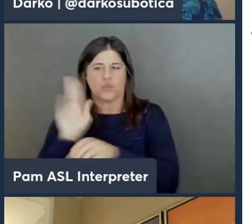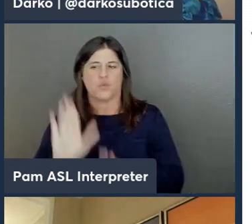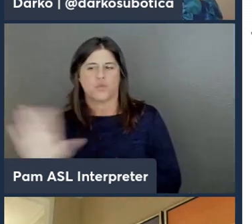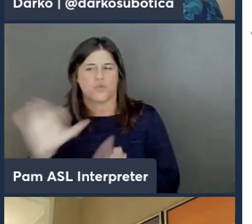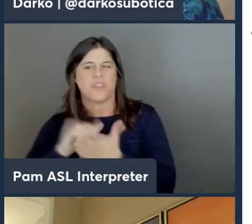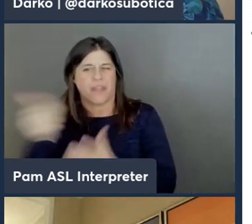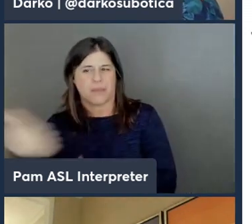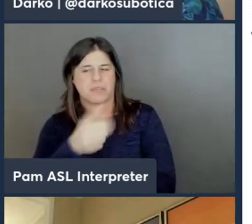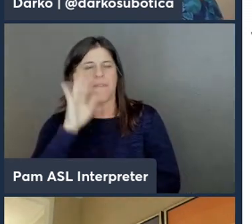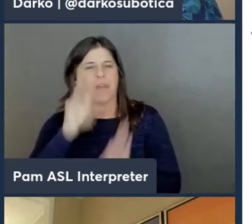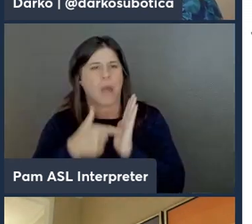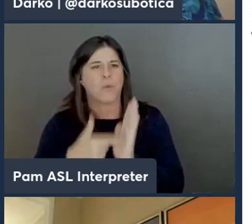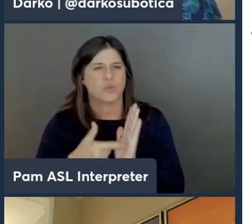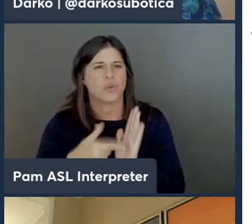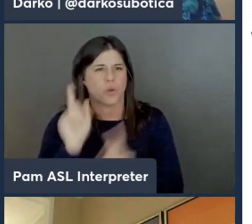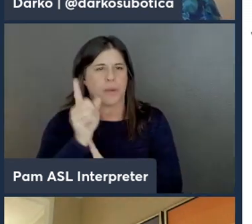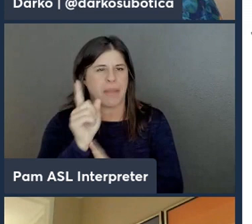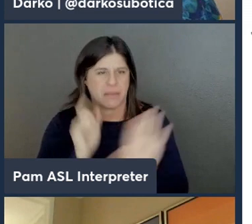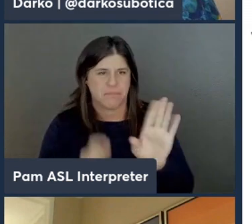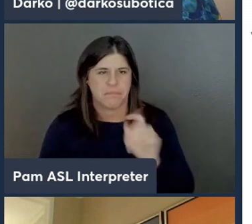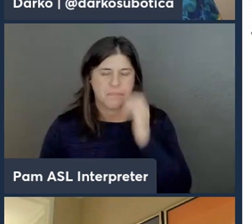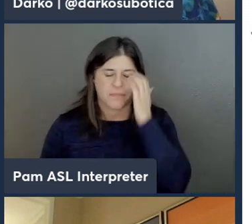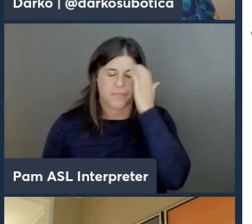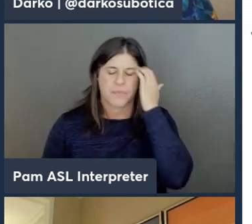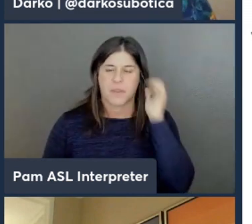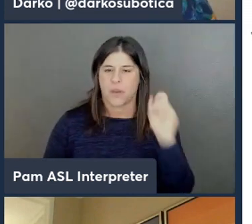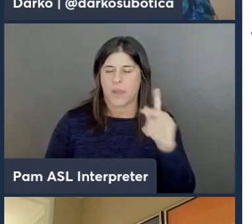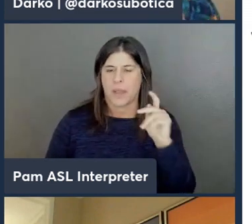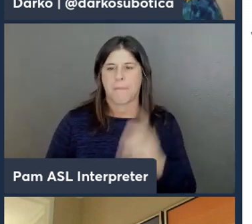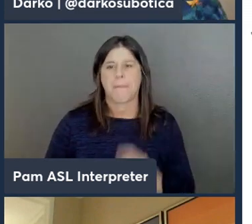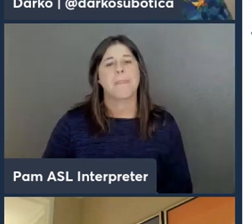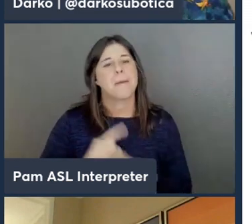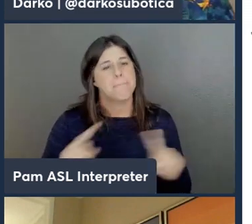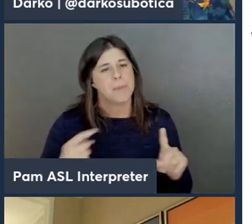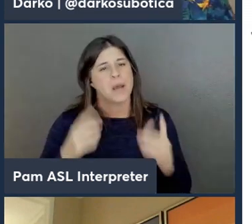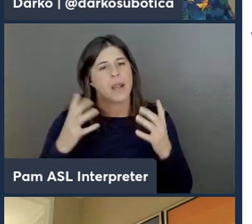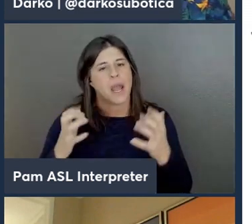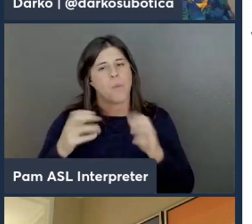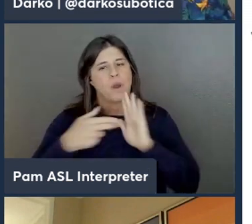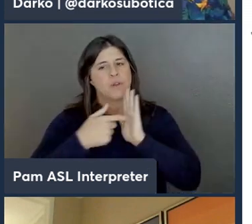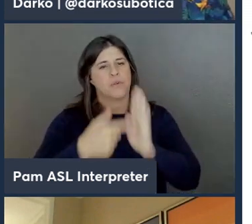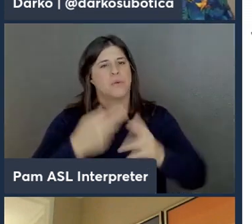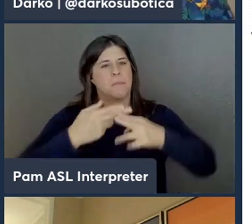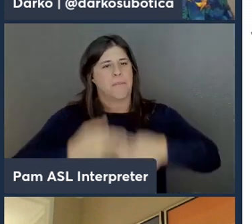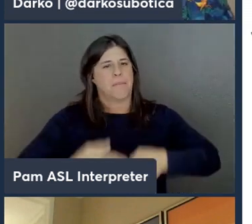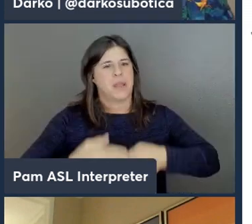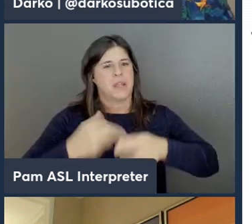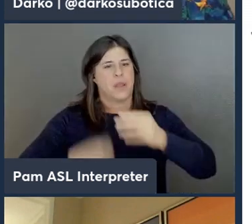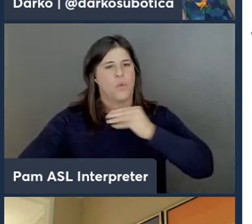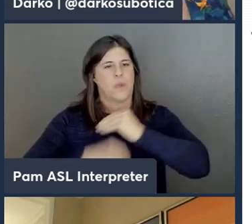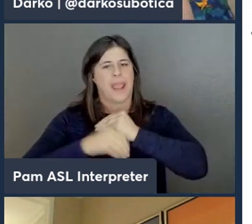I'm going to show that to you in a minute. Okay. But I do wanna to highlight that, it could be added this Guardrail, so irrespective of,